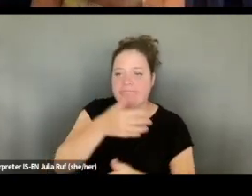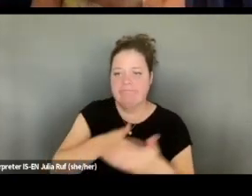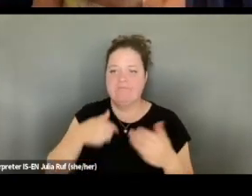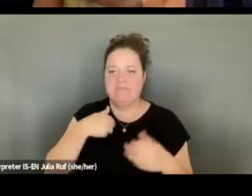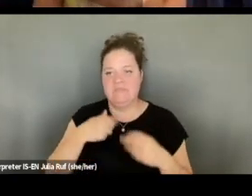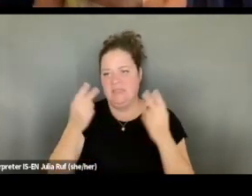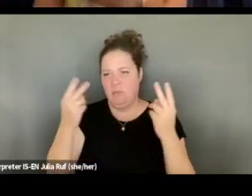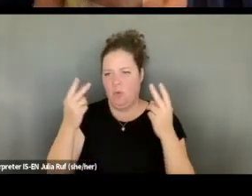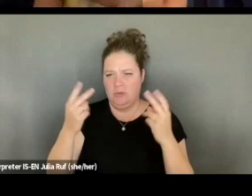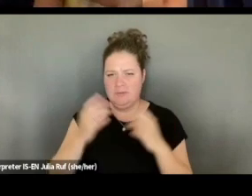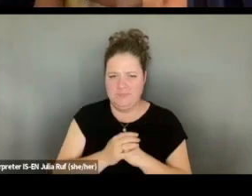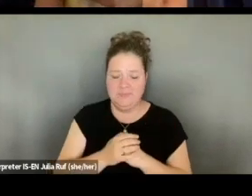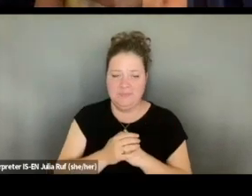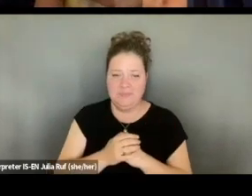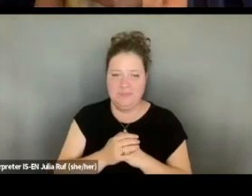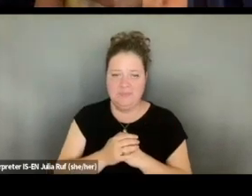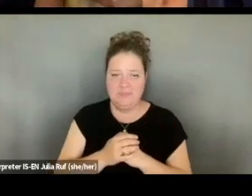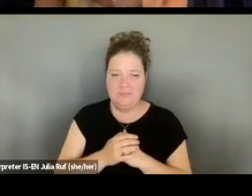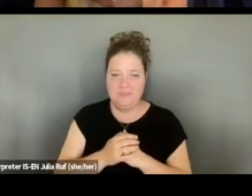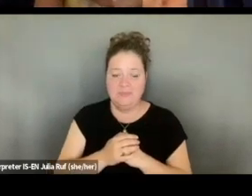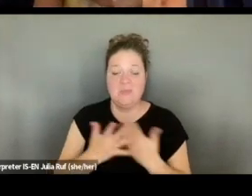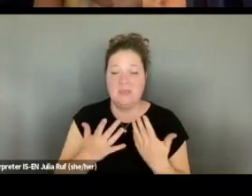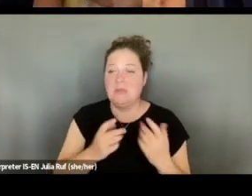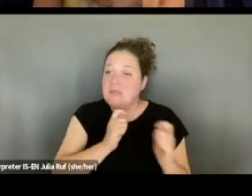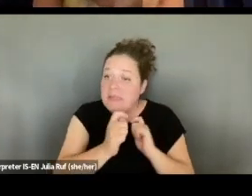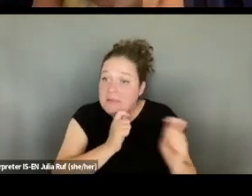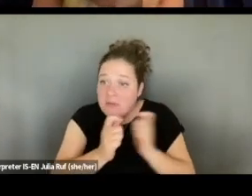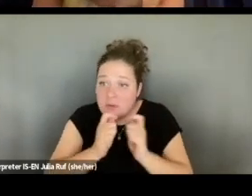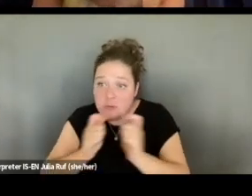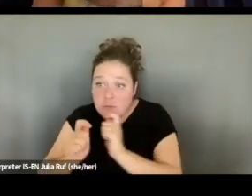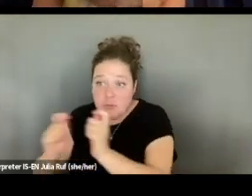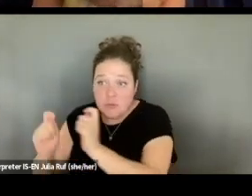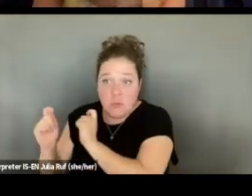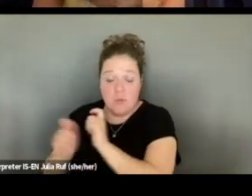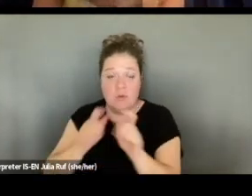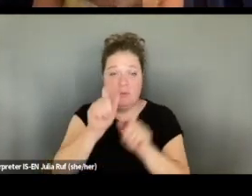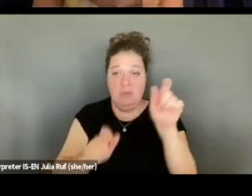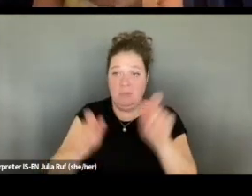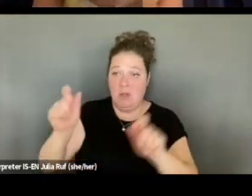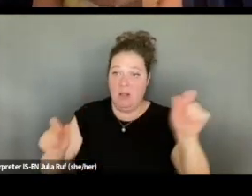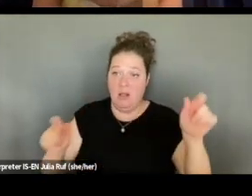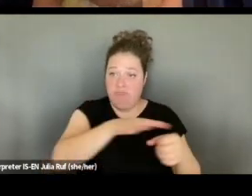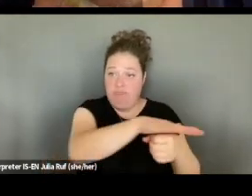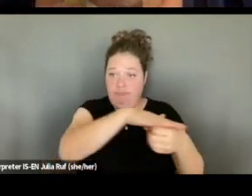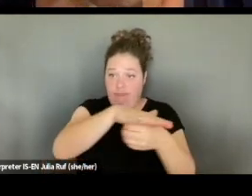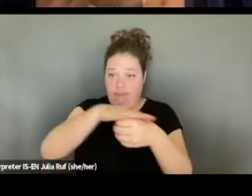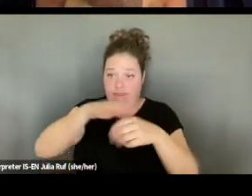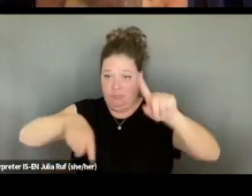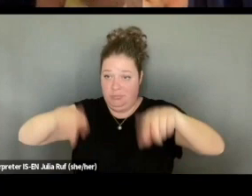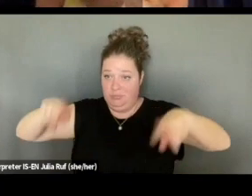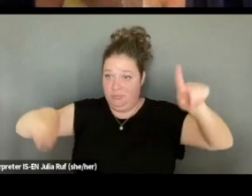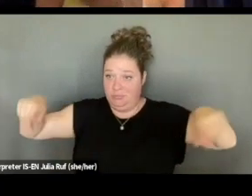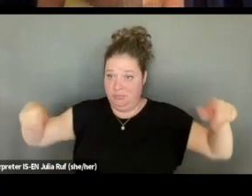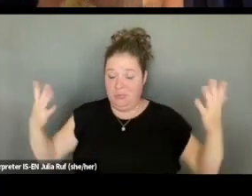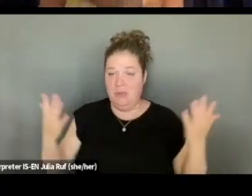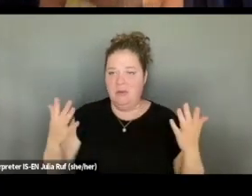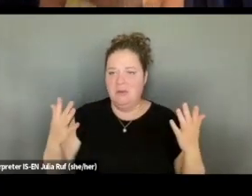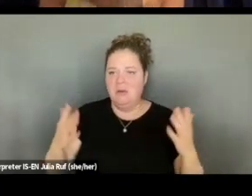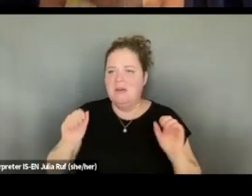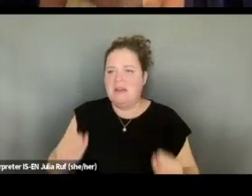look into. We do quite a lot of interviews with people from different sectors. So, sometimes we can do a